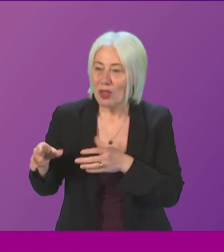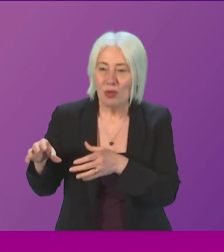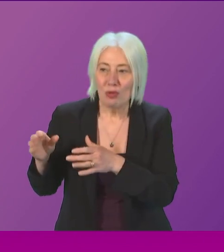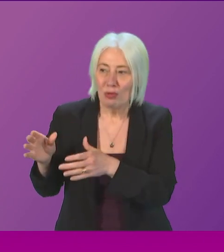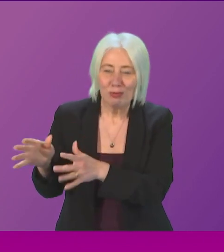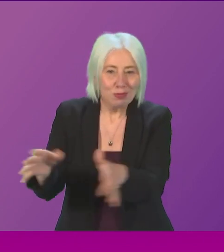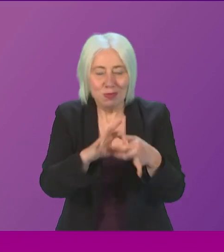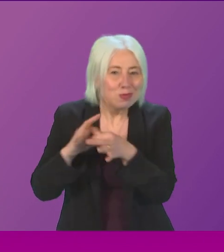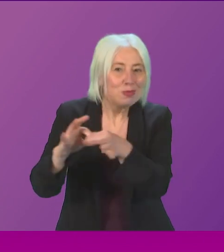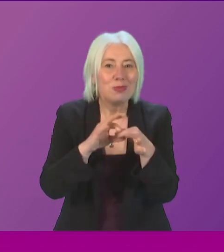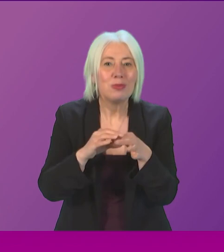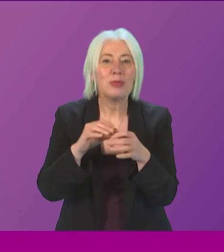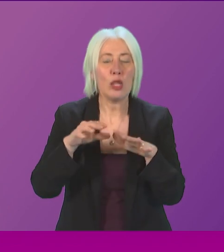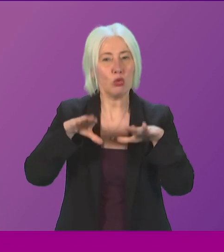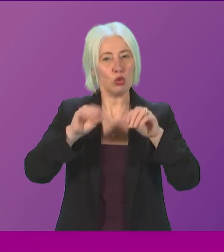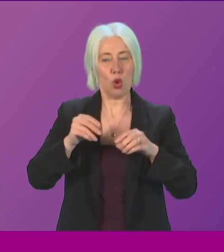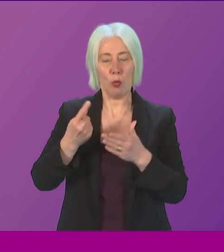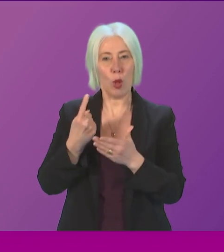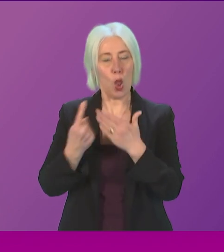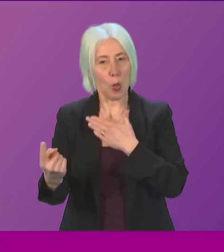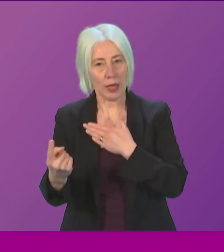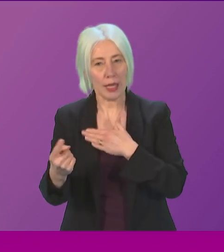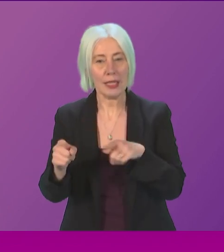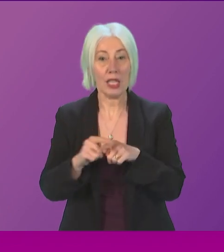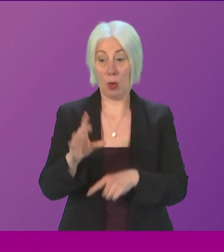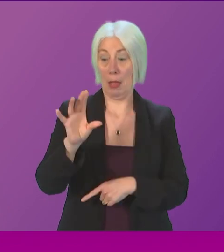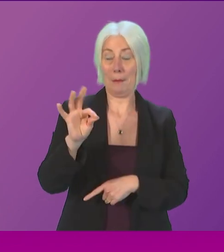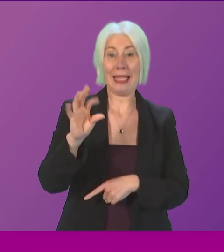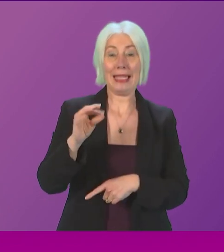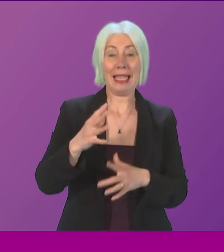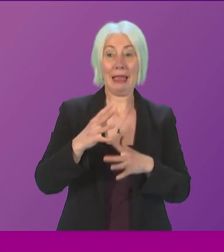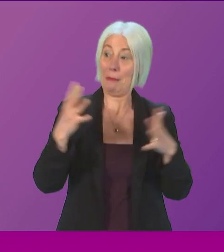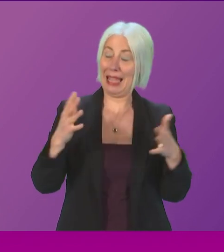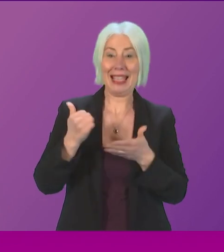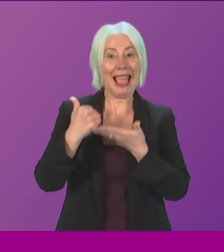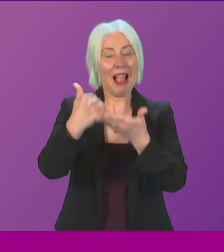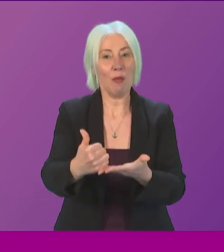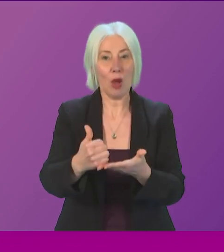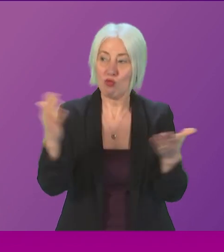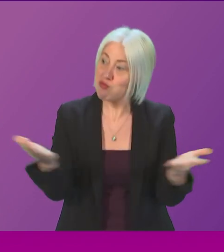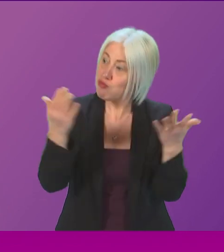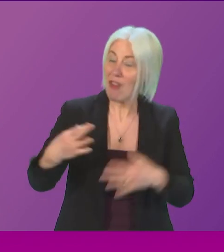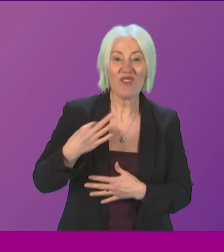The big help out on Monday was about getting more people involved in volunteering in their area.